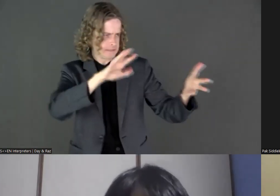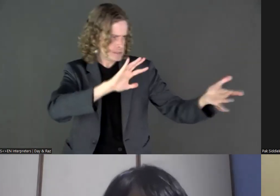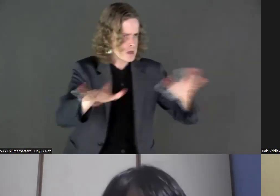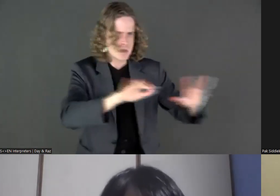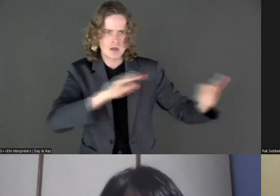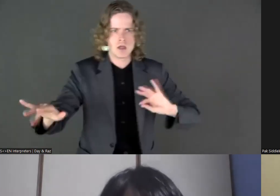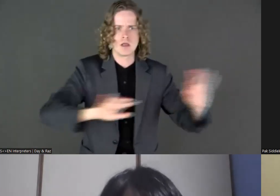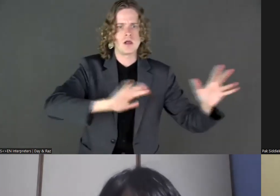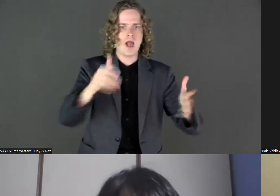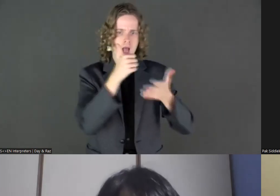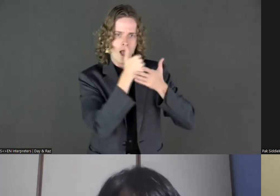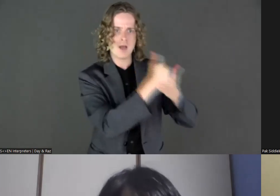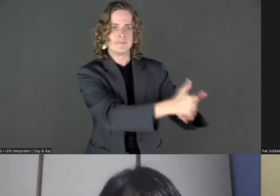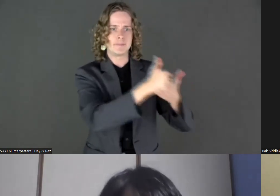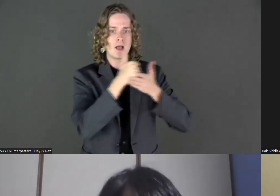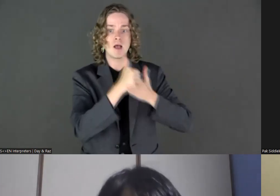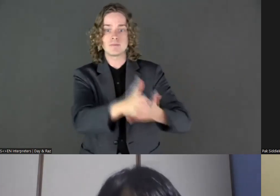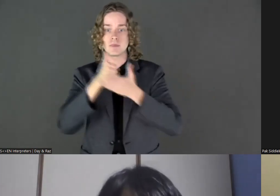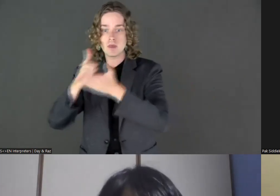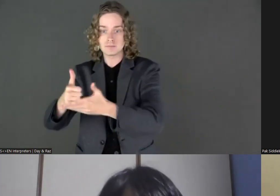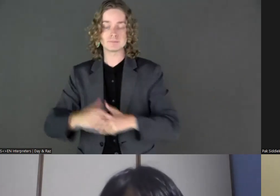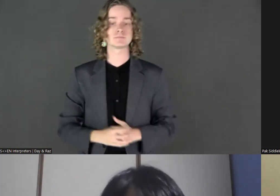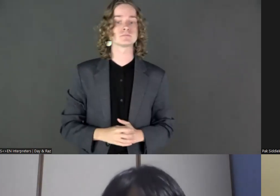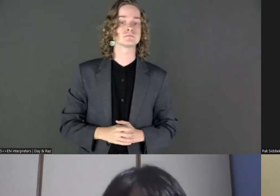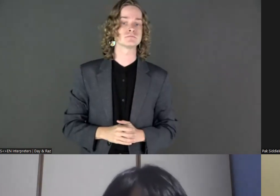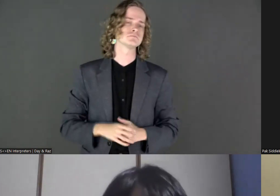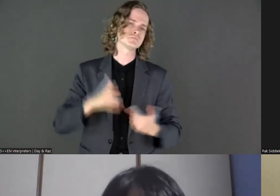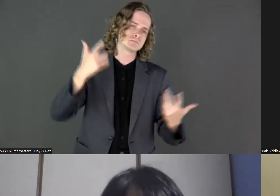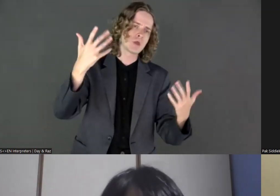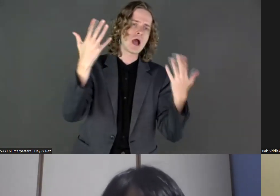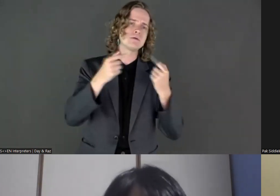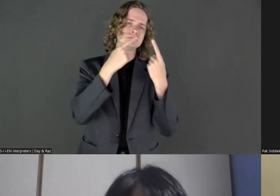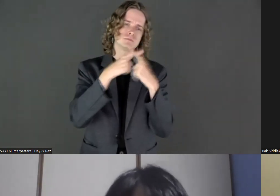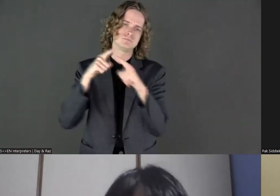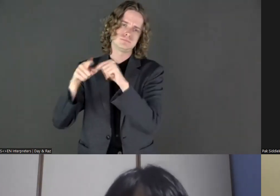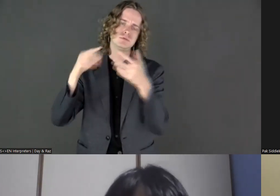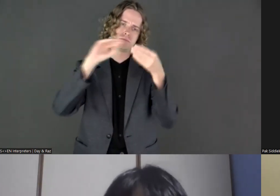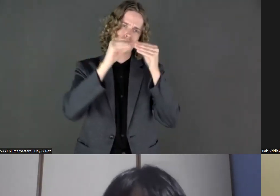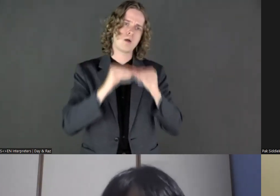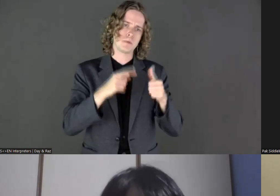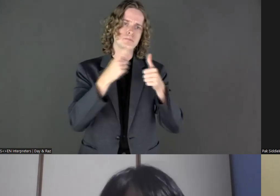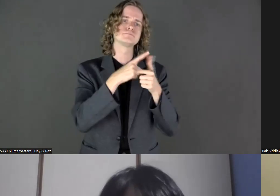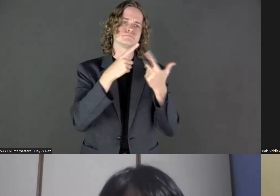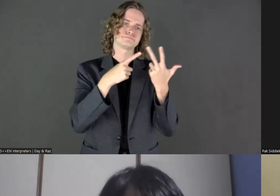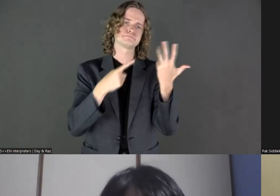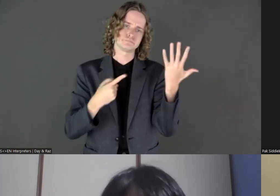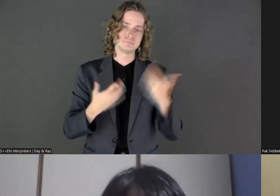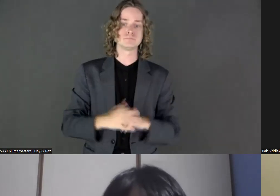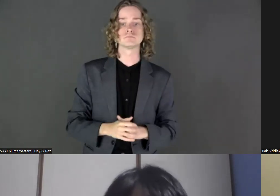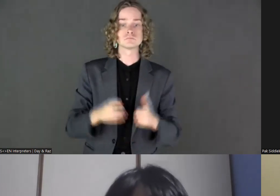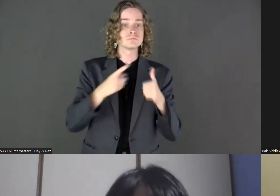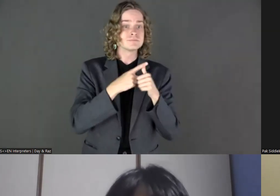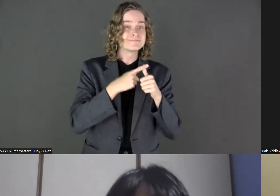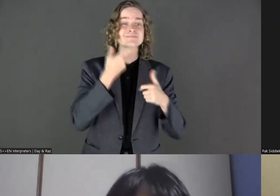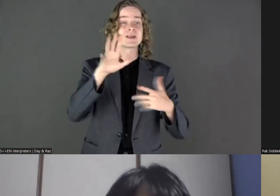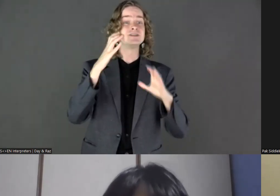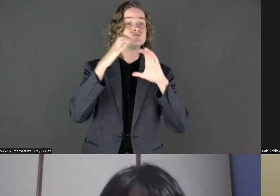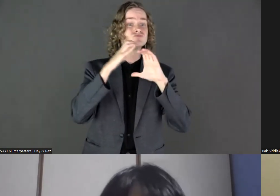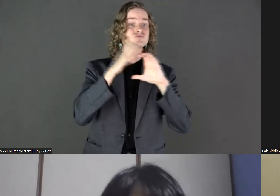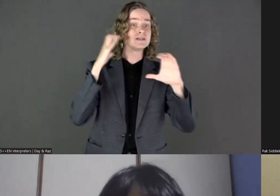faced with In accessible transportation for persons with disabilities, lack of housing or